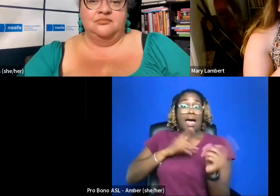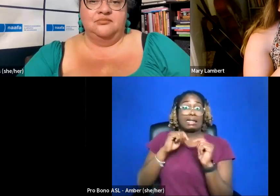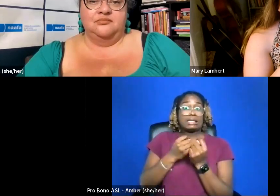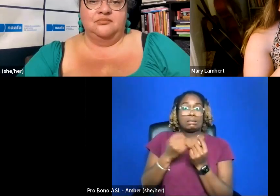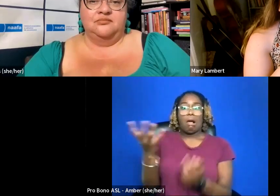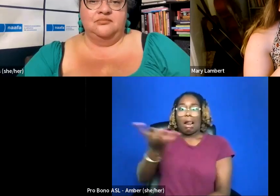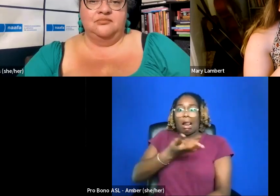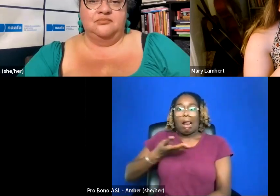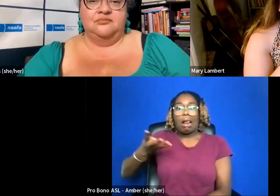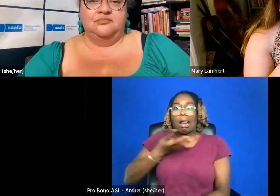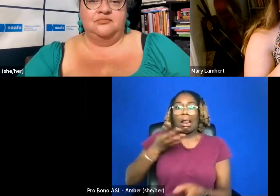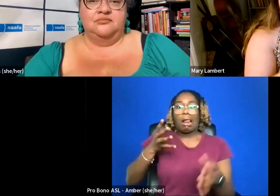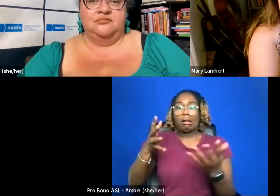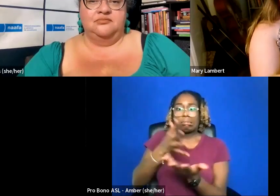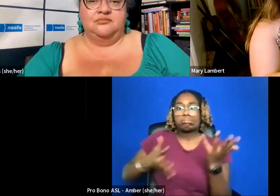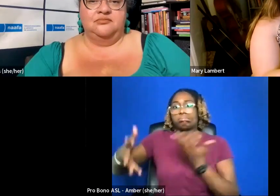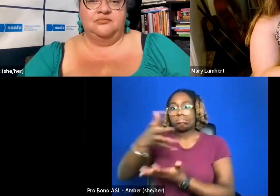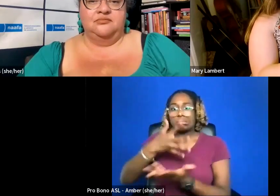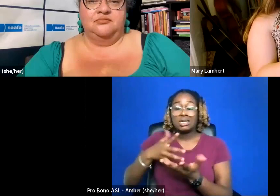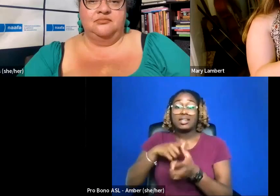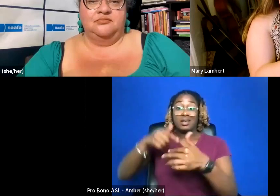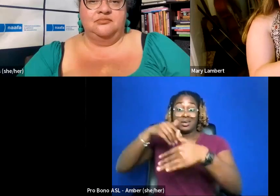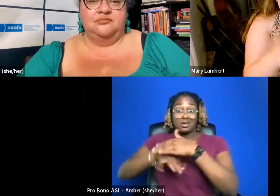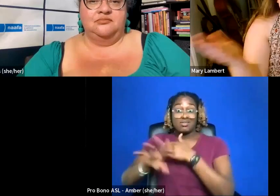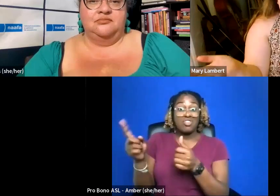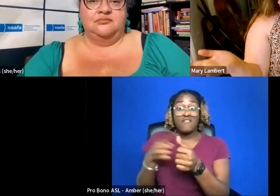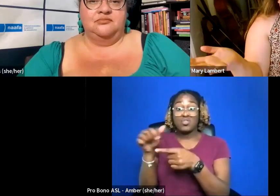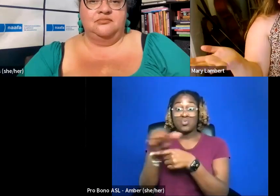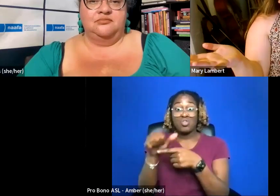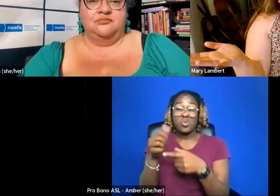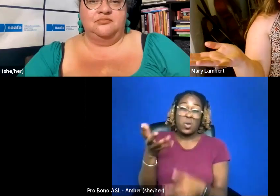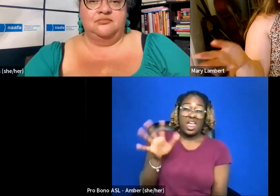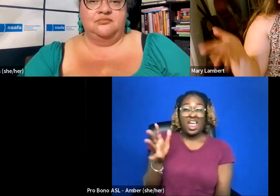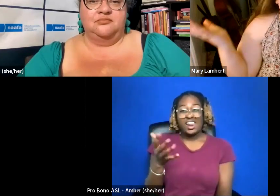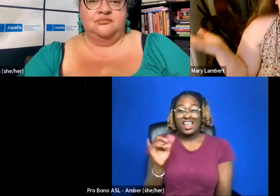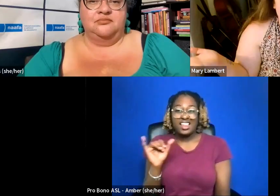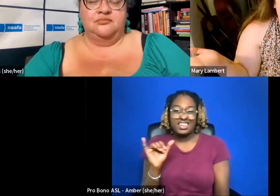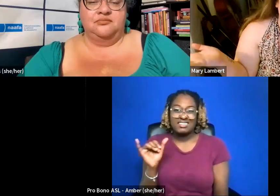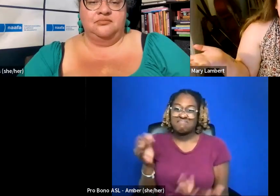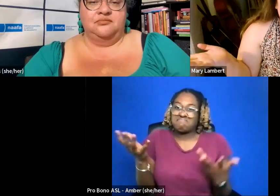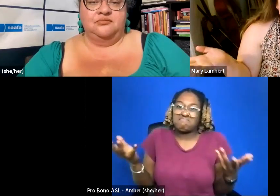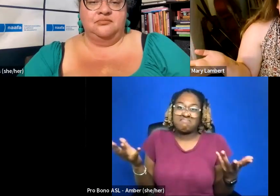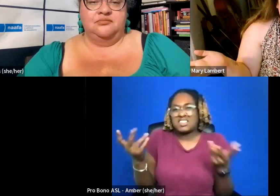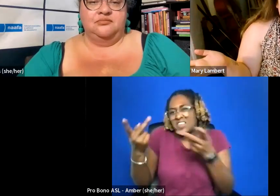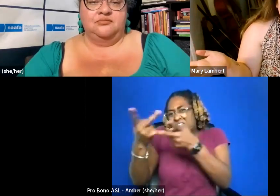And when we went into the first rehearsals, we kind of were like, let's let's figure this out together.